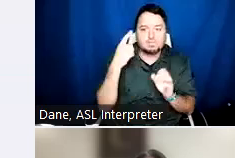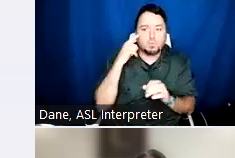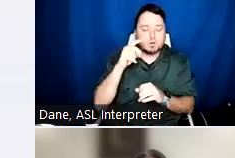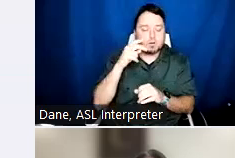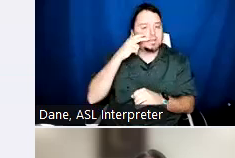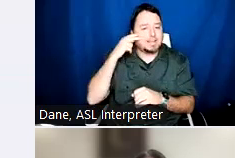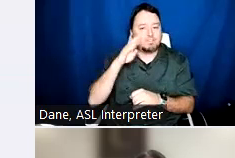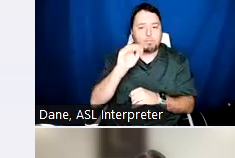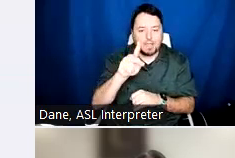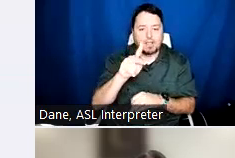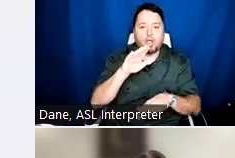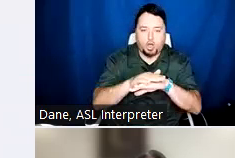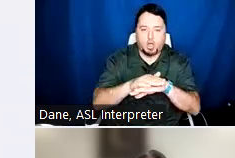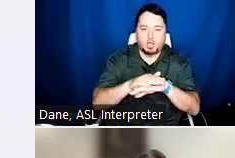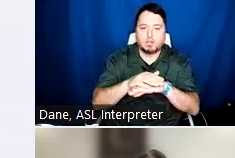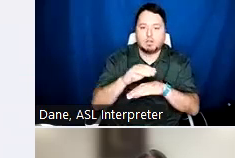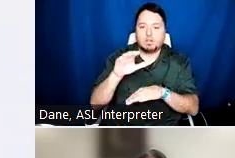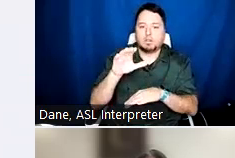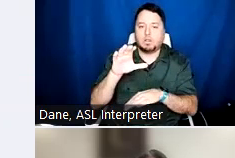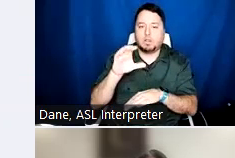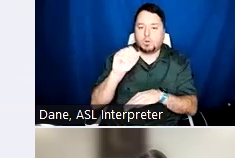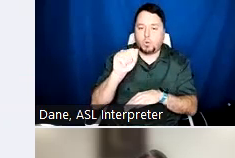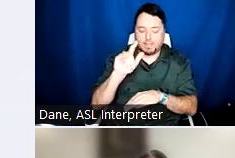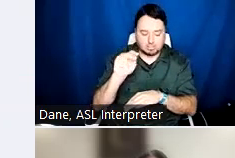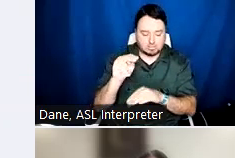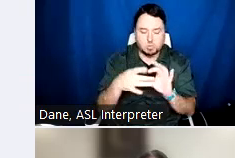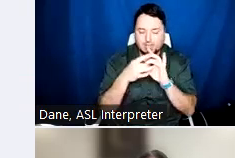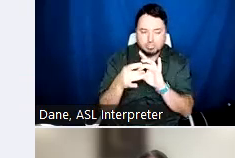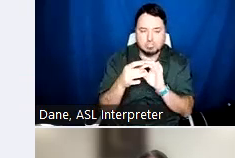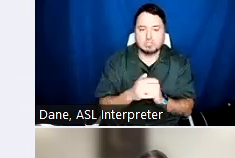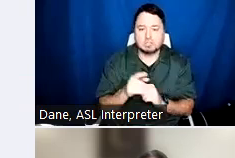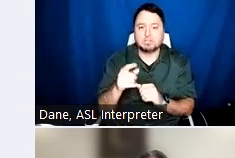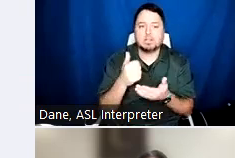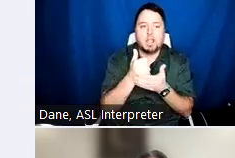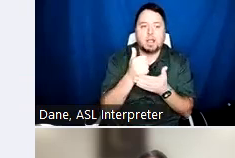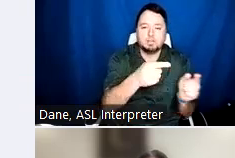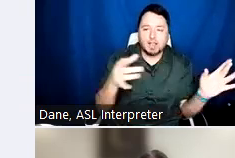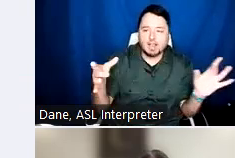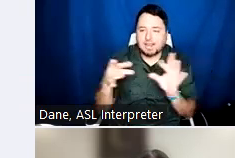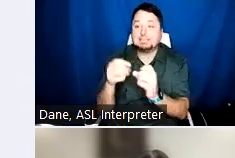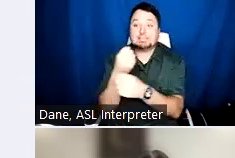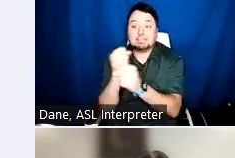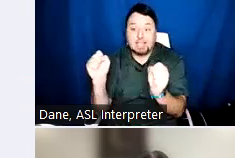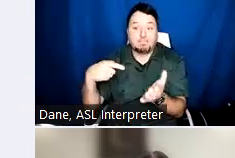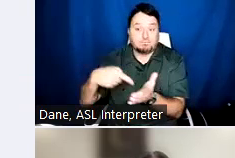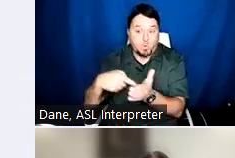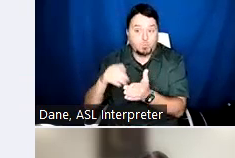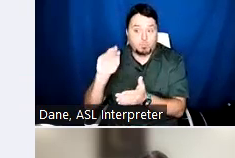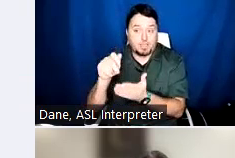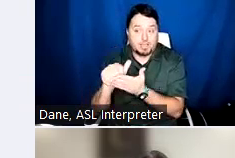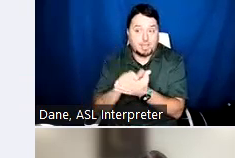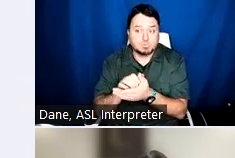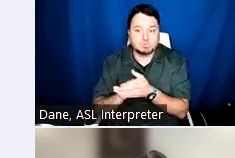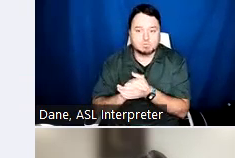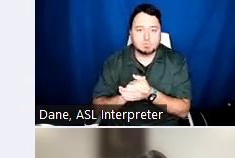on a coalition, trying to help those connect to safe bank accounts. We have training and technical